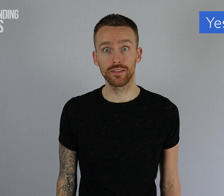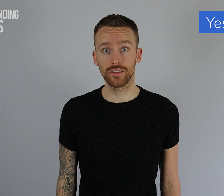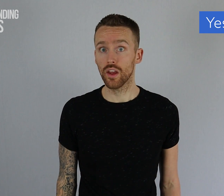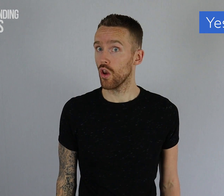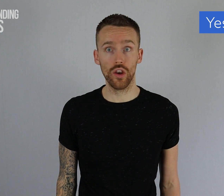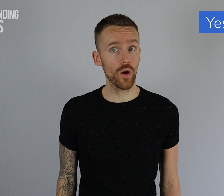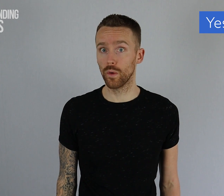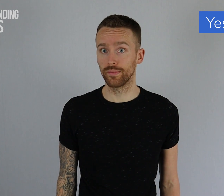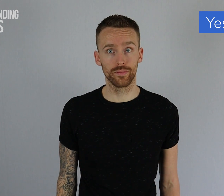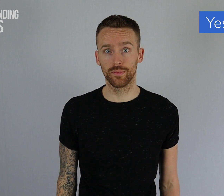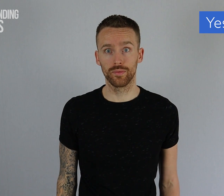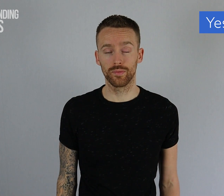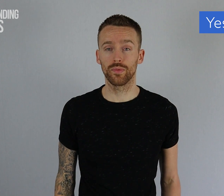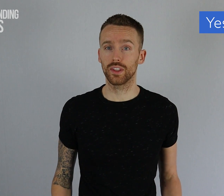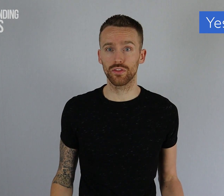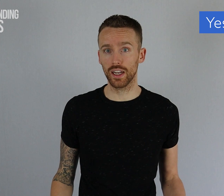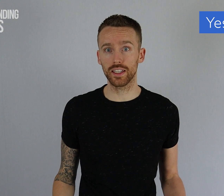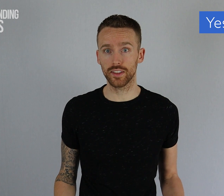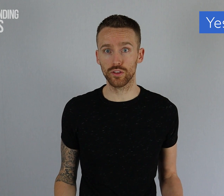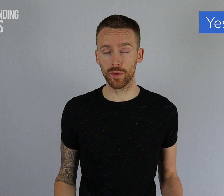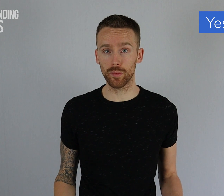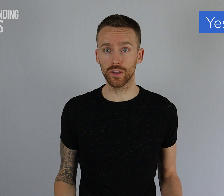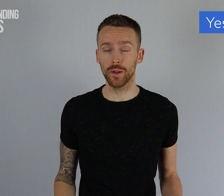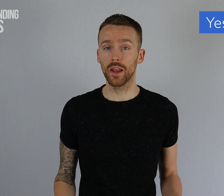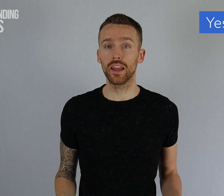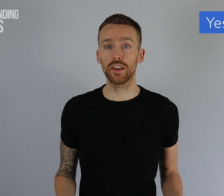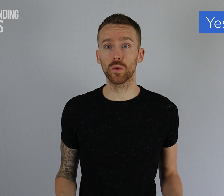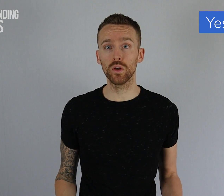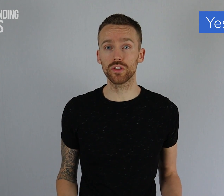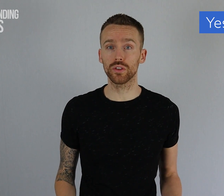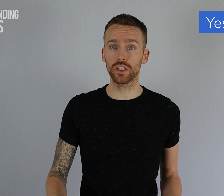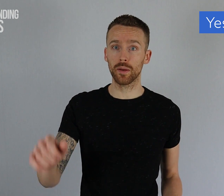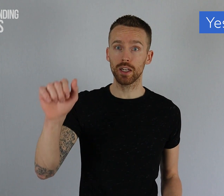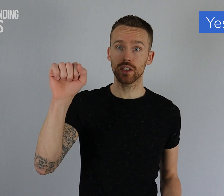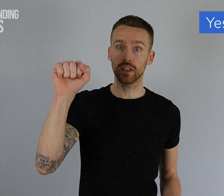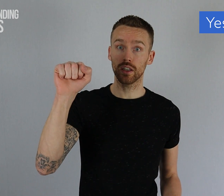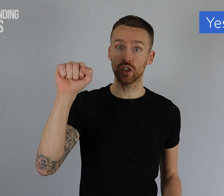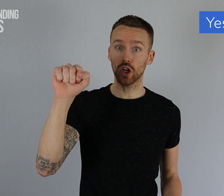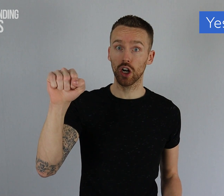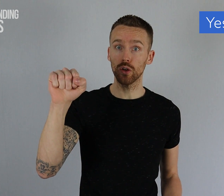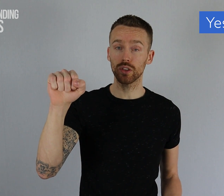yes, no. That's fairly easy to remember. If you want to, you can imagine that your closed